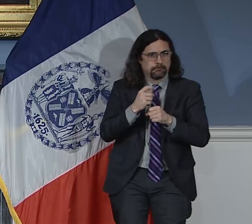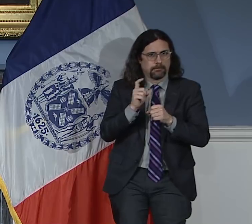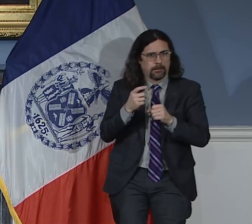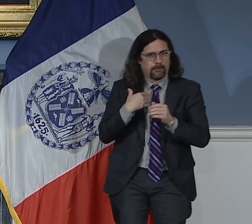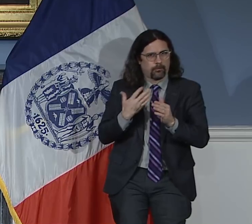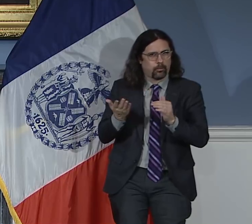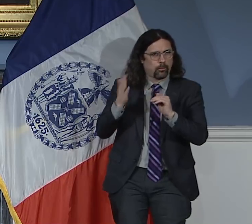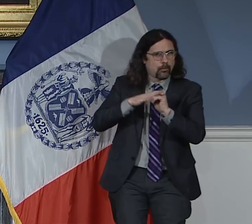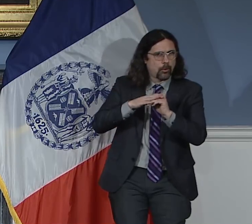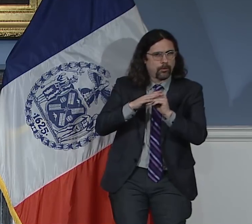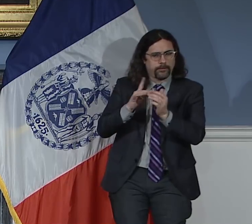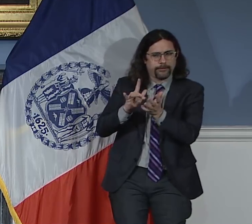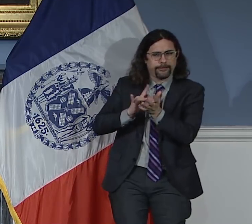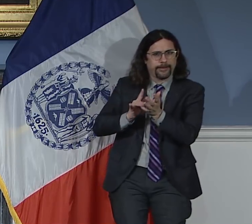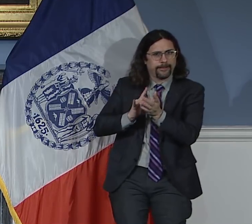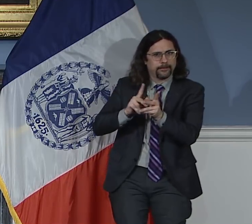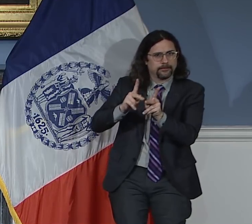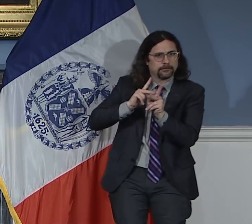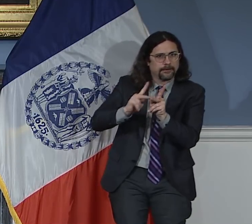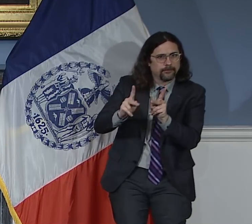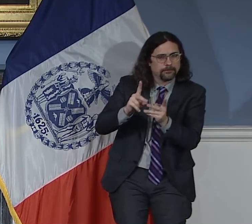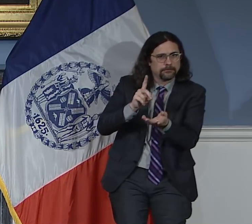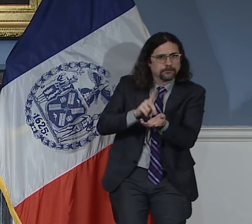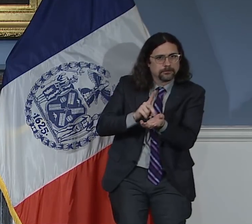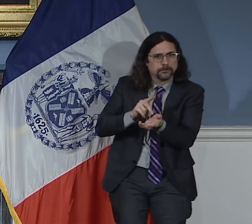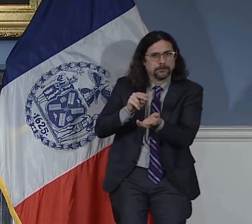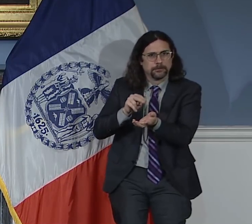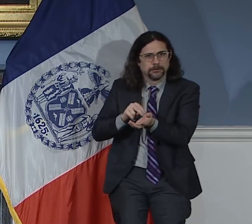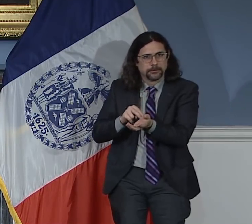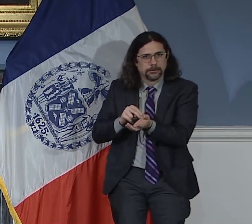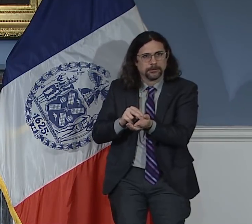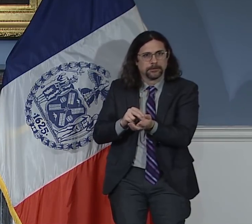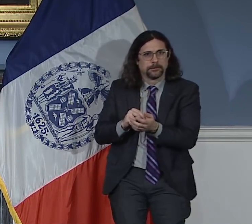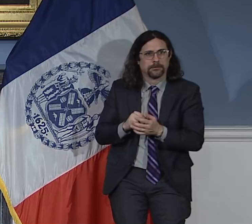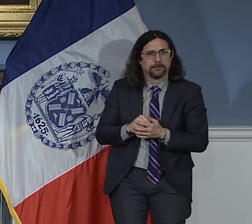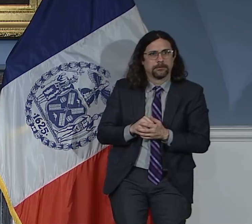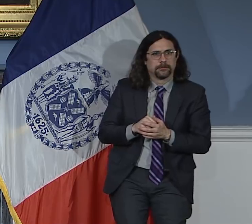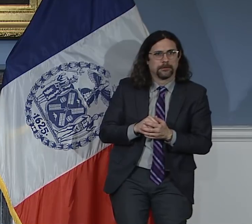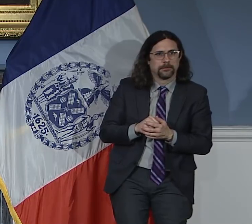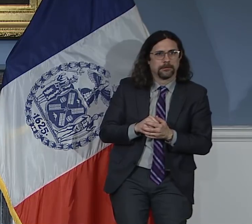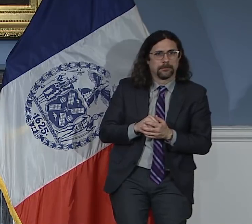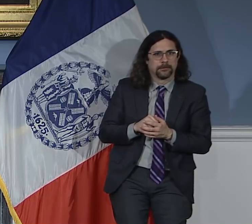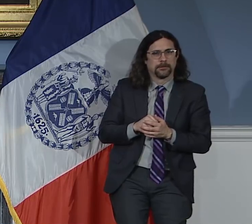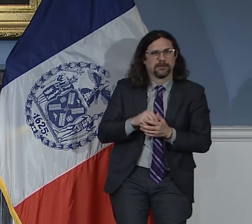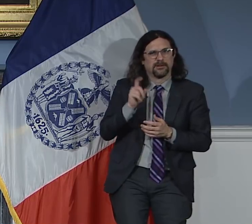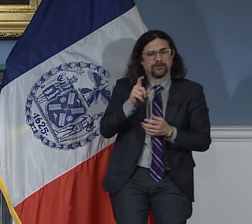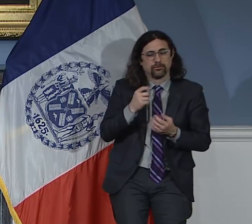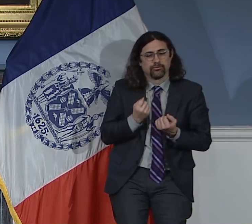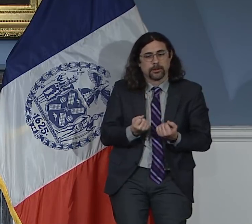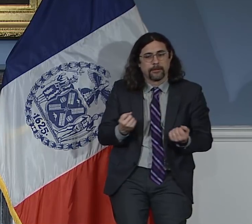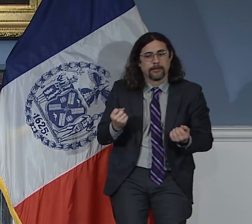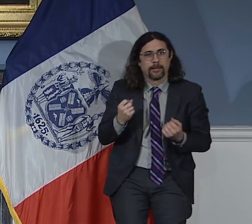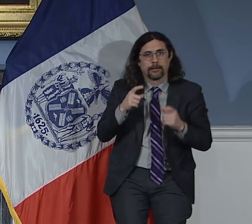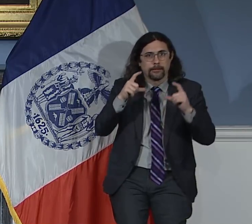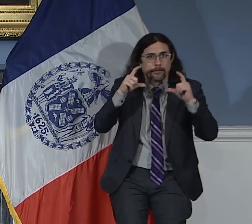MAJOR INVESTMENTS IN OUR STRATEGIC NAITON AL STOCKPILE AND OUR CETNER SFOR DISEASE CONTROL AND IT WOULD